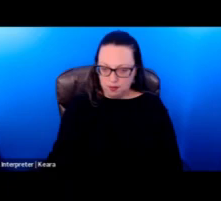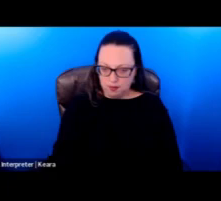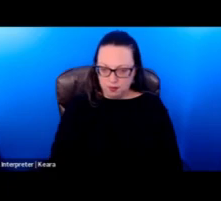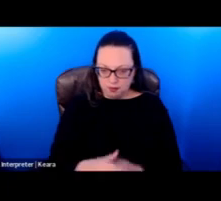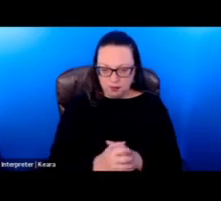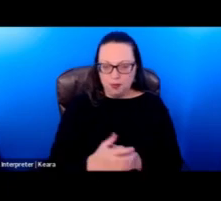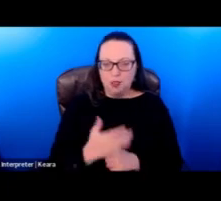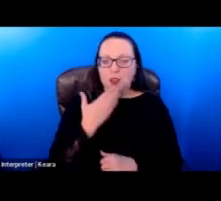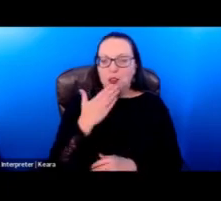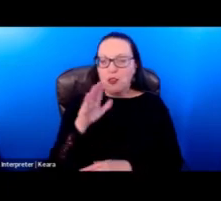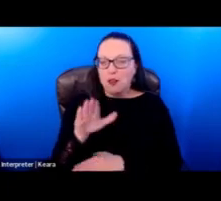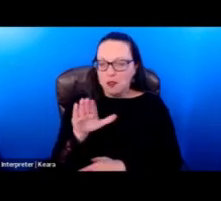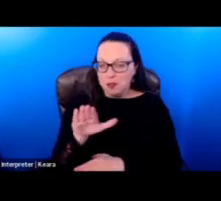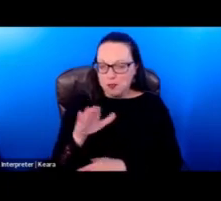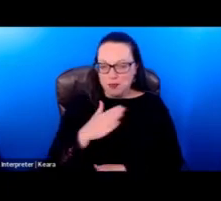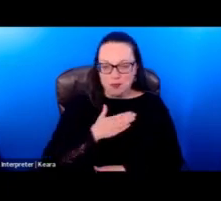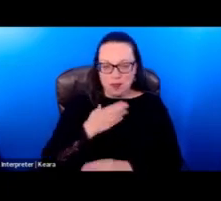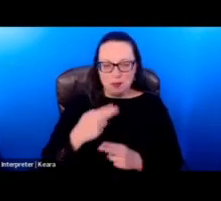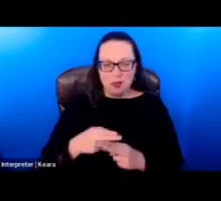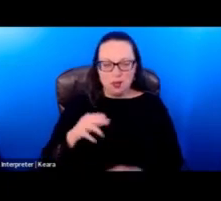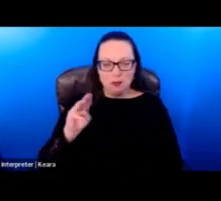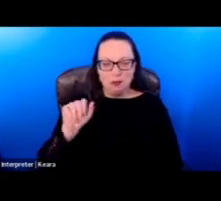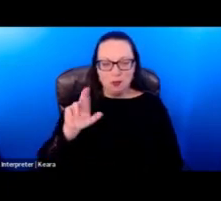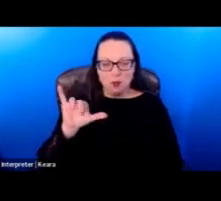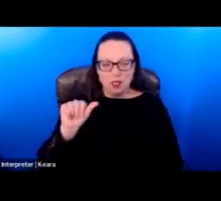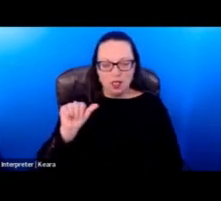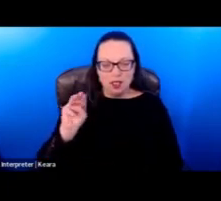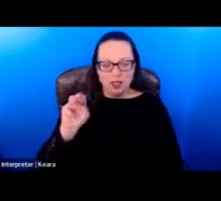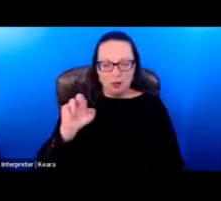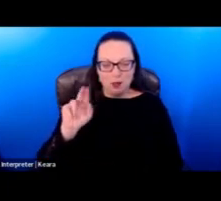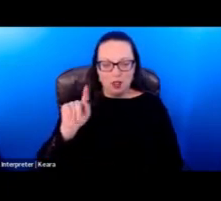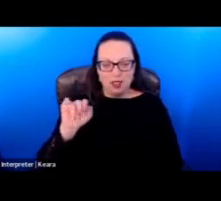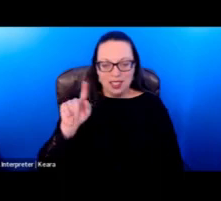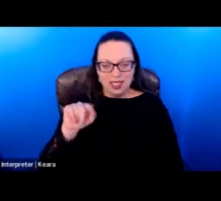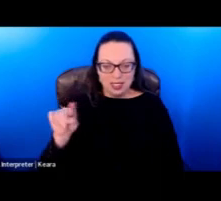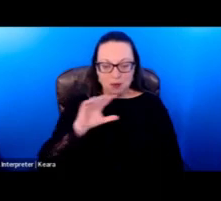more complicated in 2007 after a motorcycle accident and 2009, a